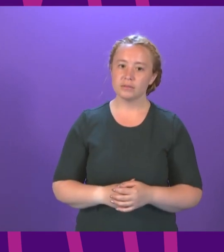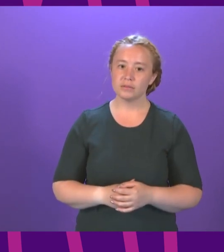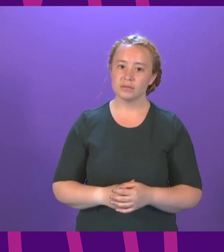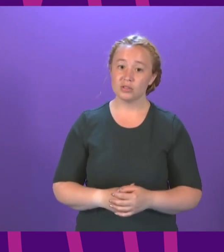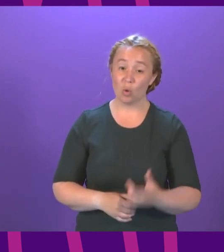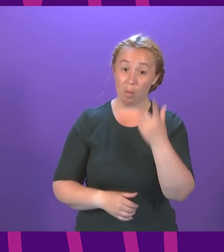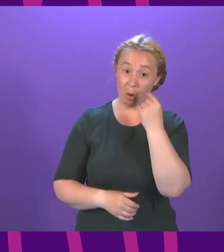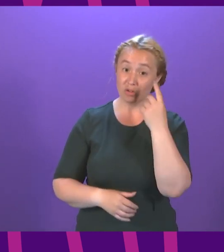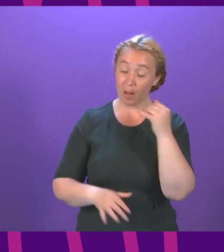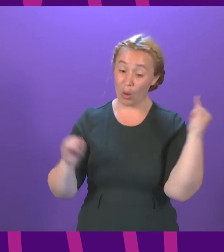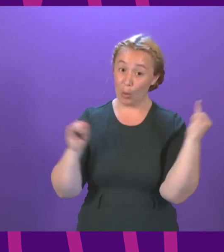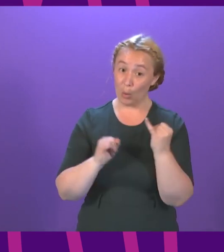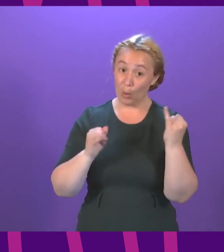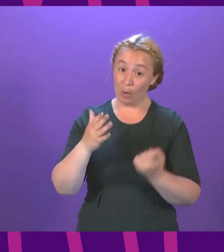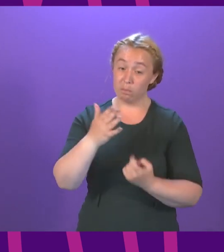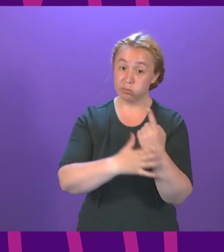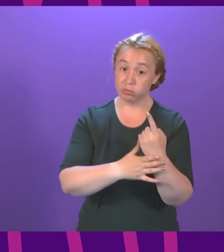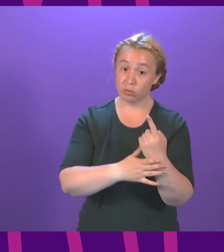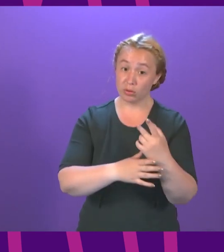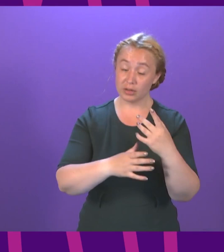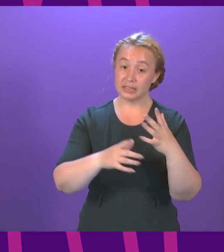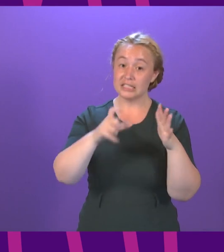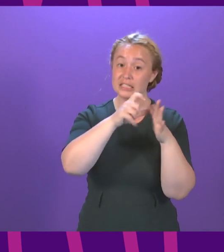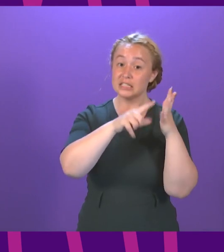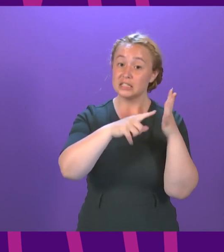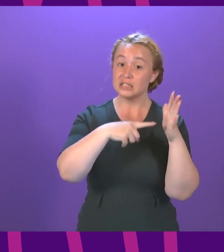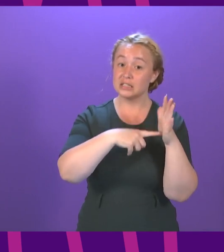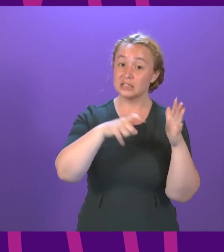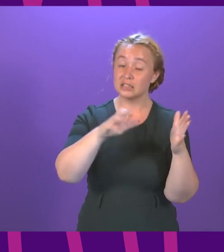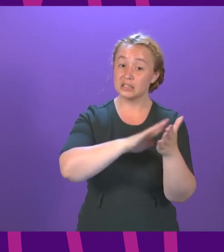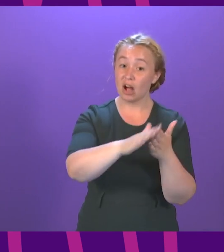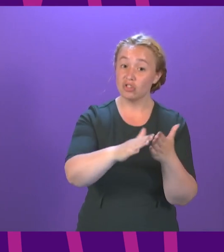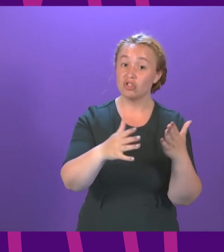end up. Just yesterday, the Dutch Prime Minister had to apologise for lifting restrictions too soon